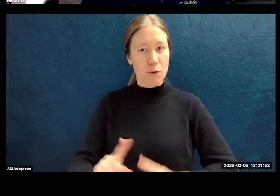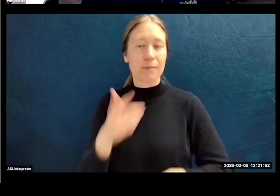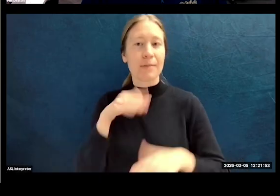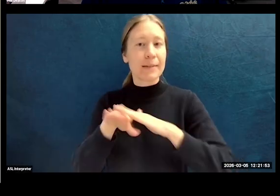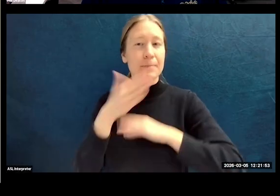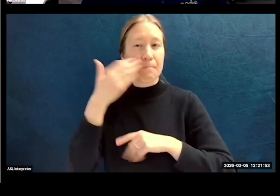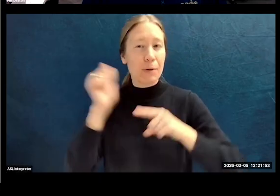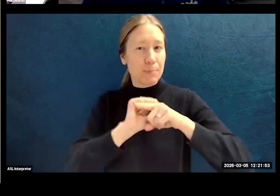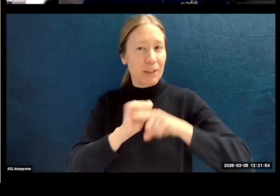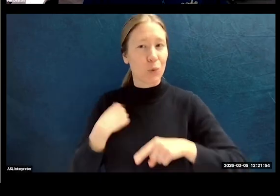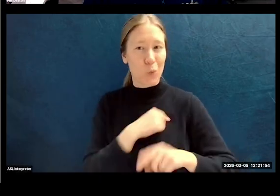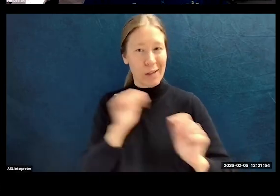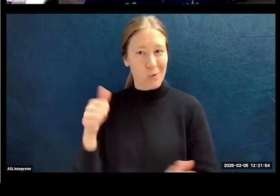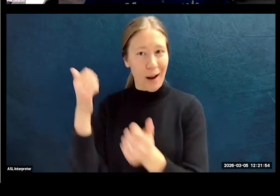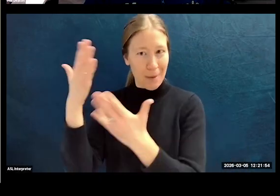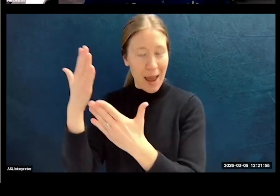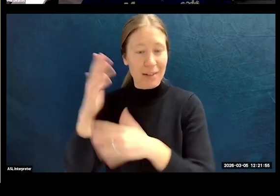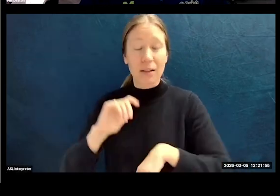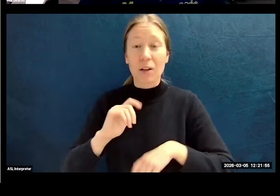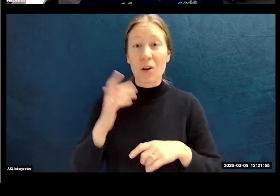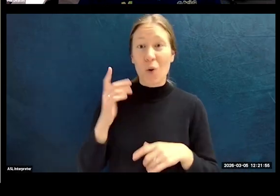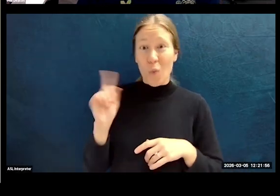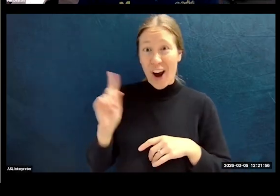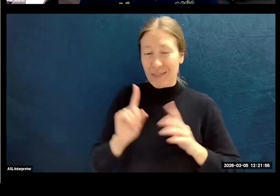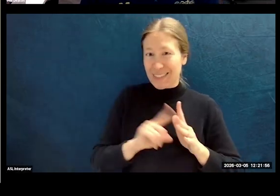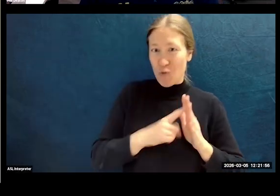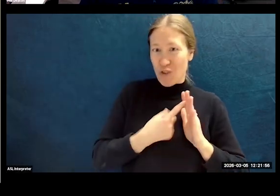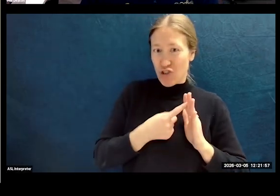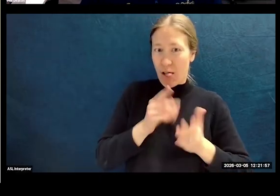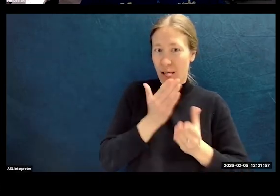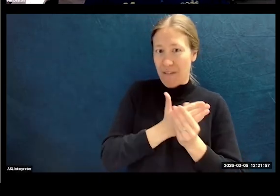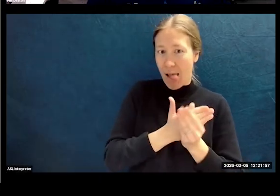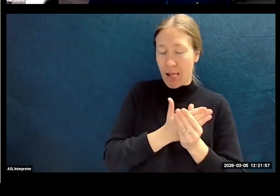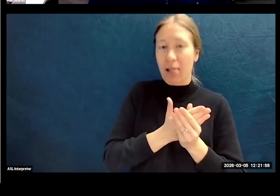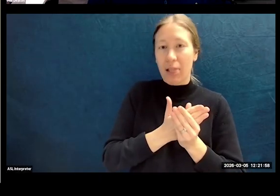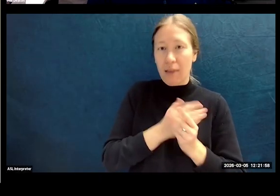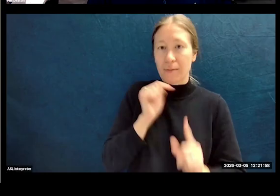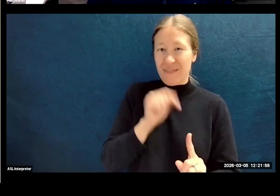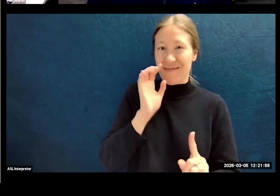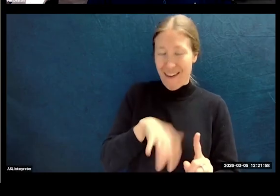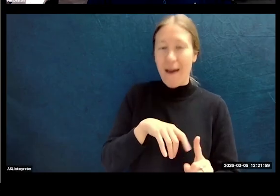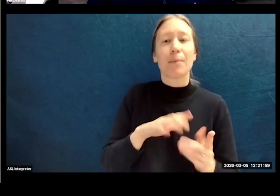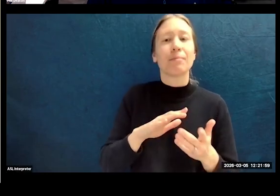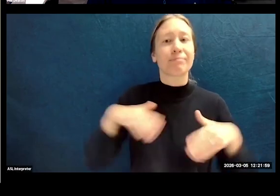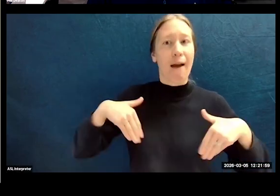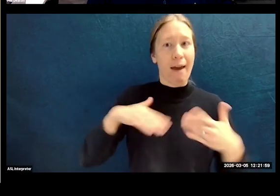we recommend implementing in that source file before you convert it to a PDF. So we're gonna discuss those things now.